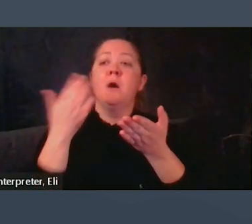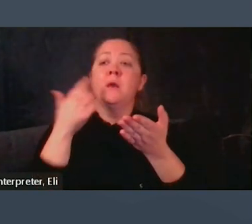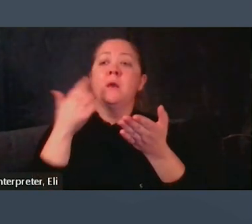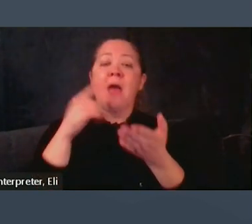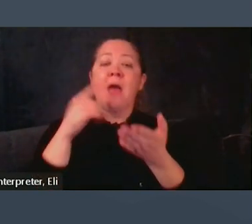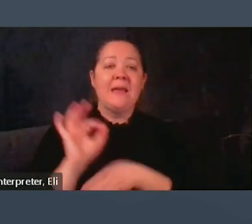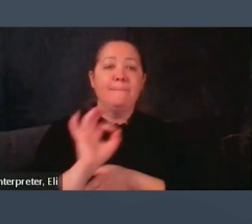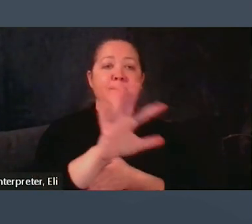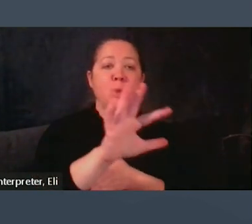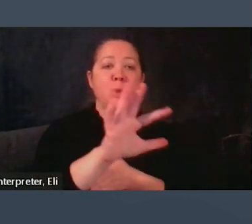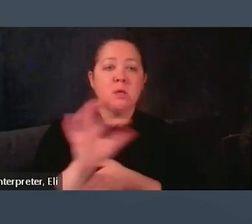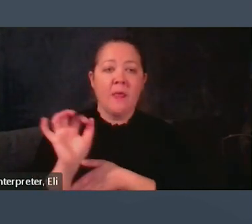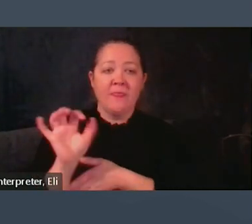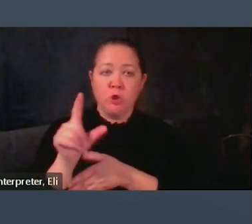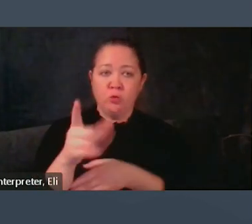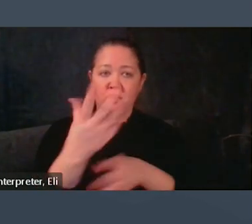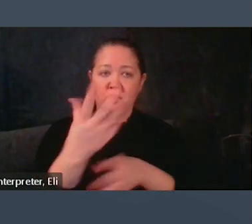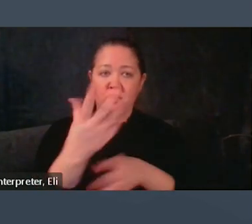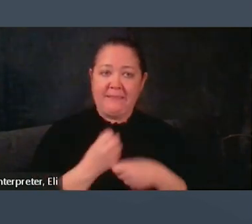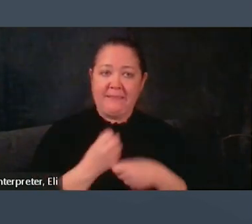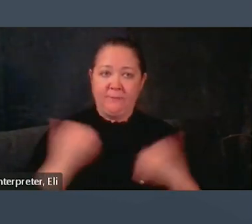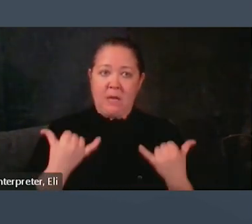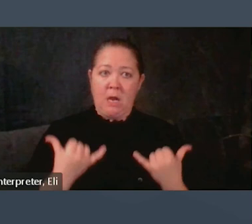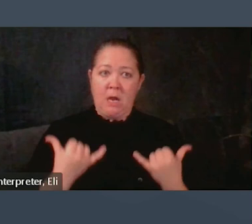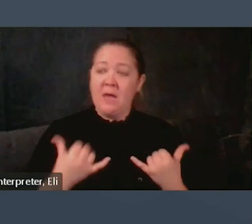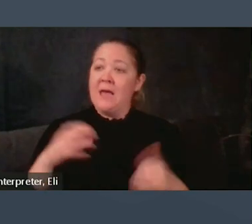And we will communicate in a December 1st meeting,